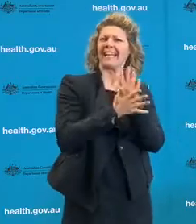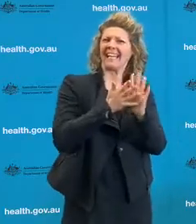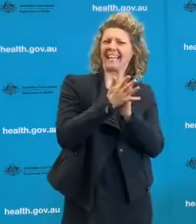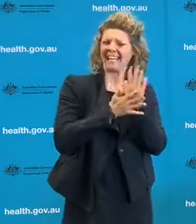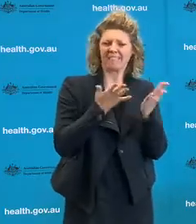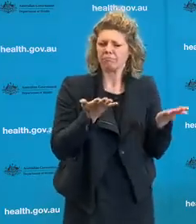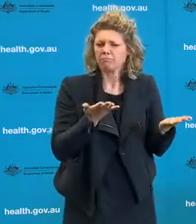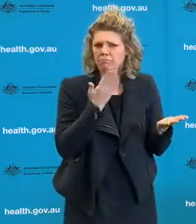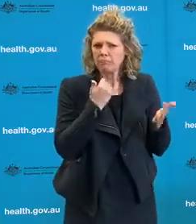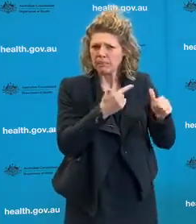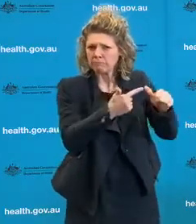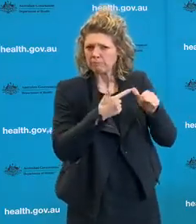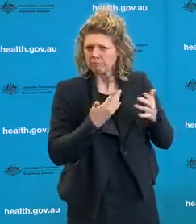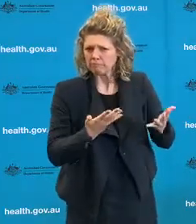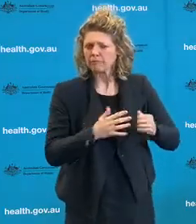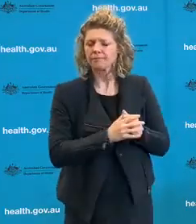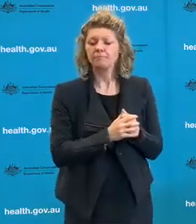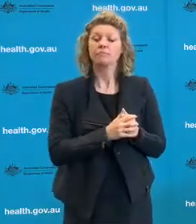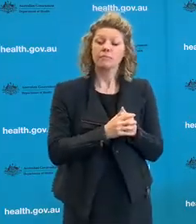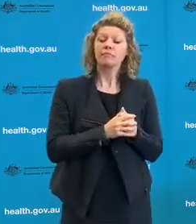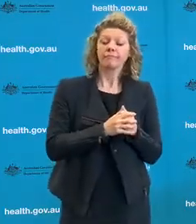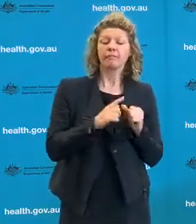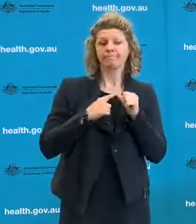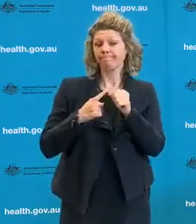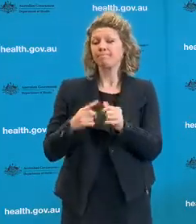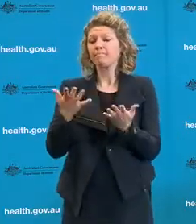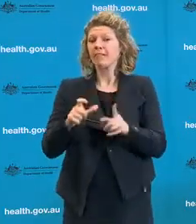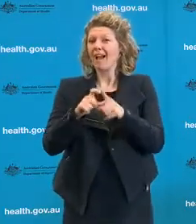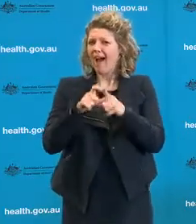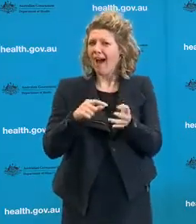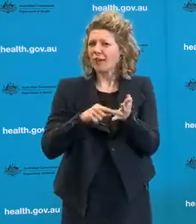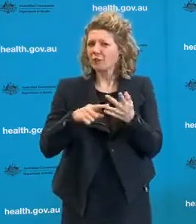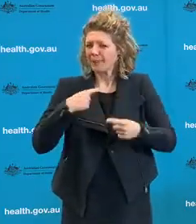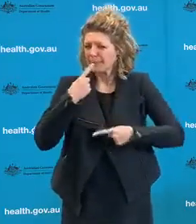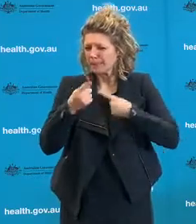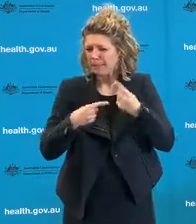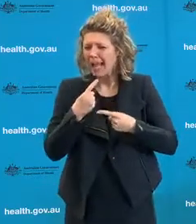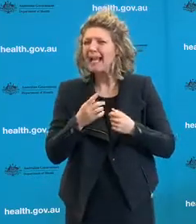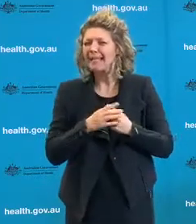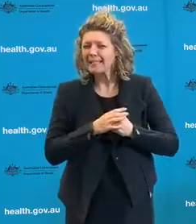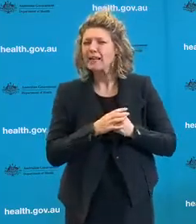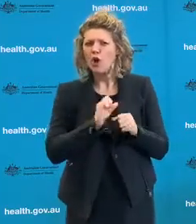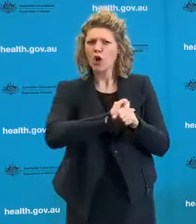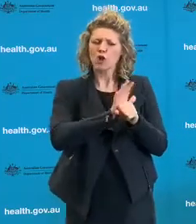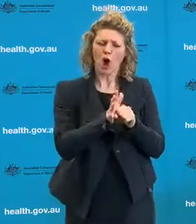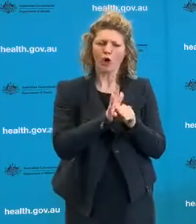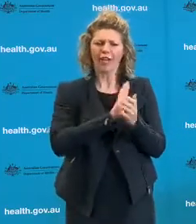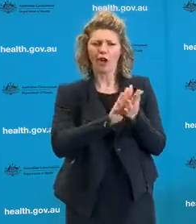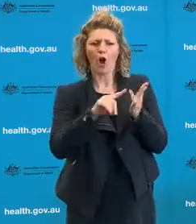hotspot. But it may well be something that we need to do. It's going to be discussed at National